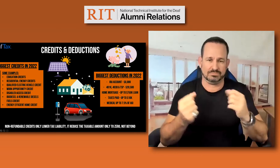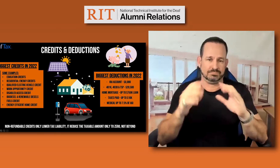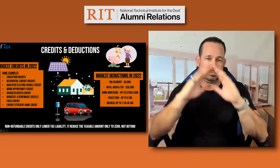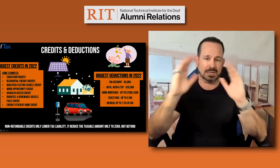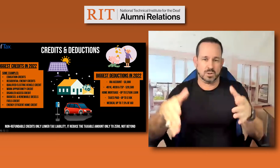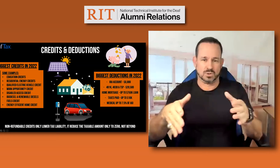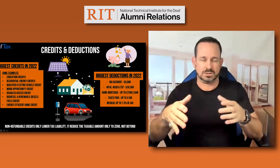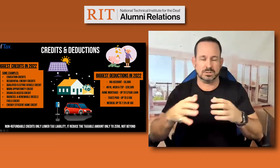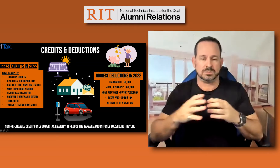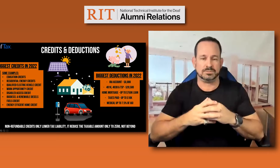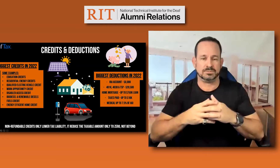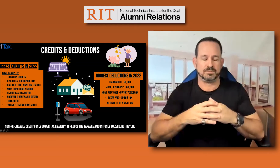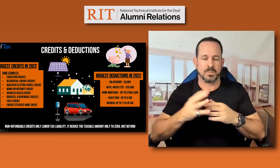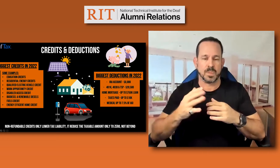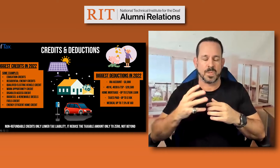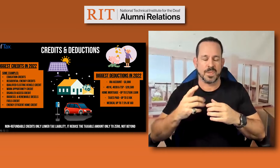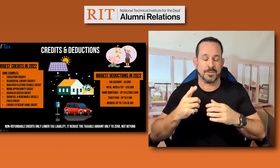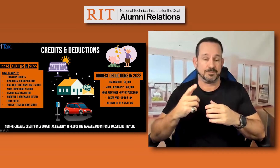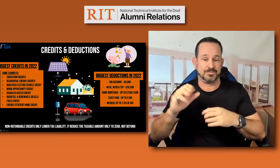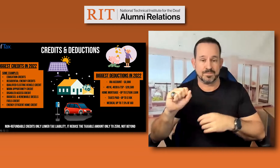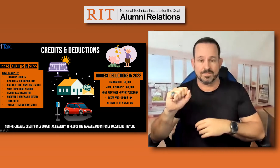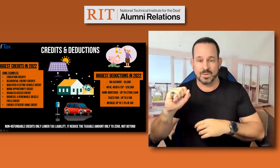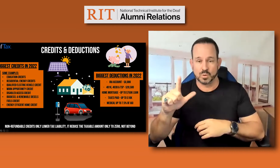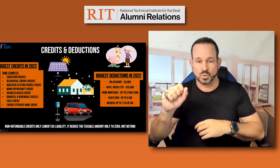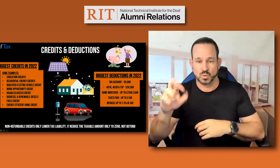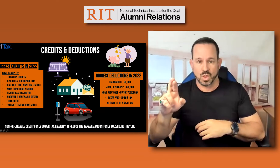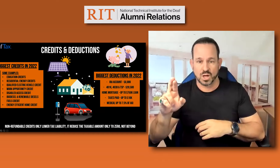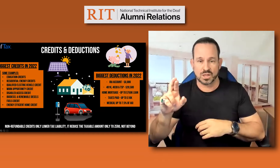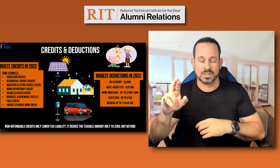whether it be efficient energy for cars or housing,